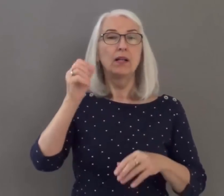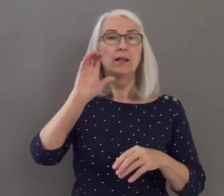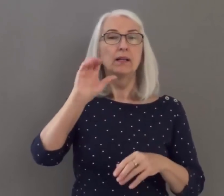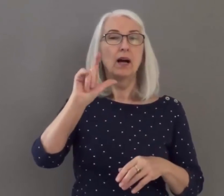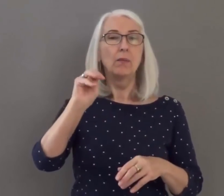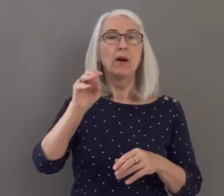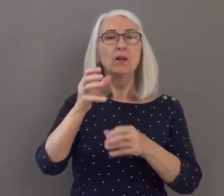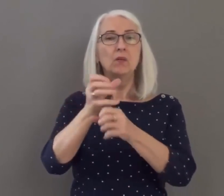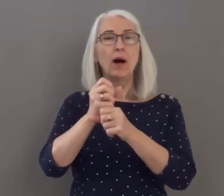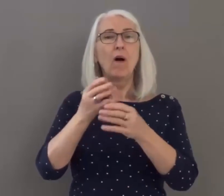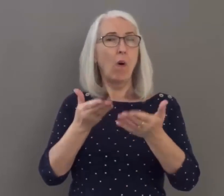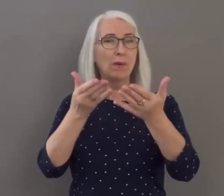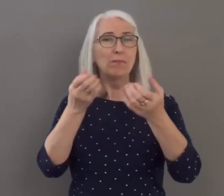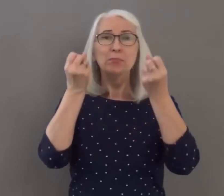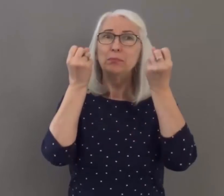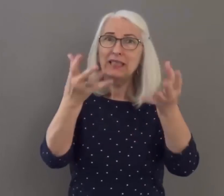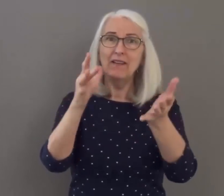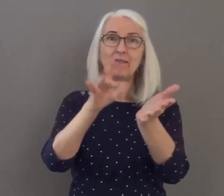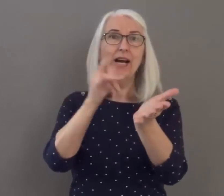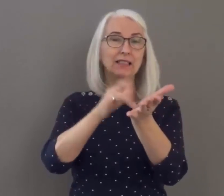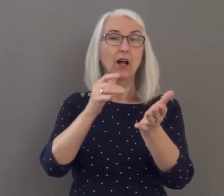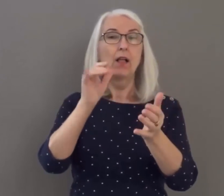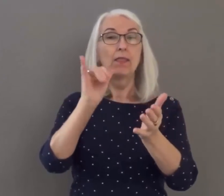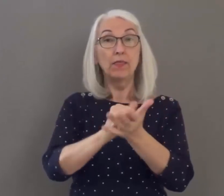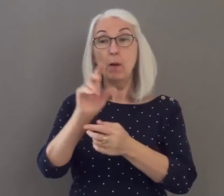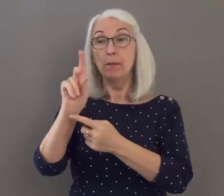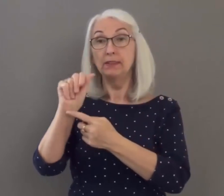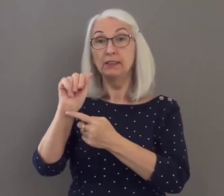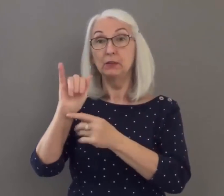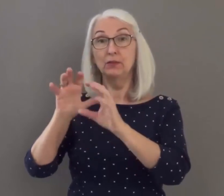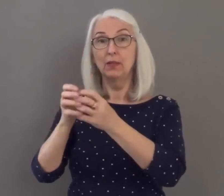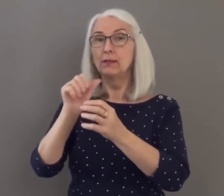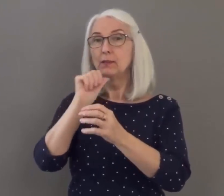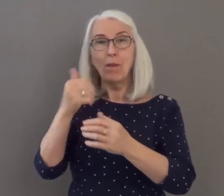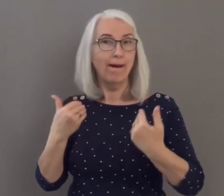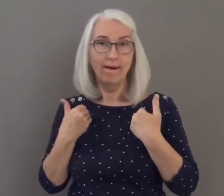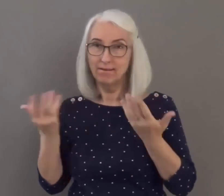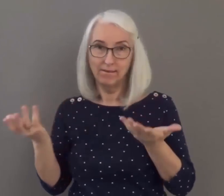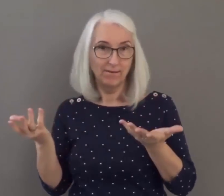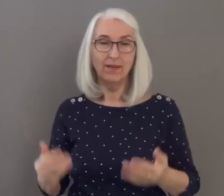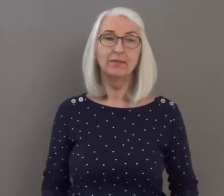Other calcium sources offer many advantages that dairy products do not have.”